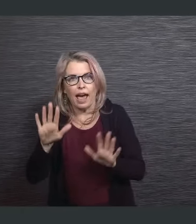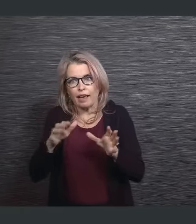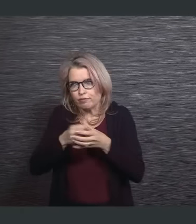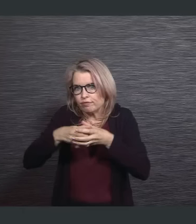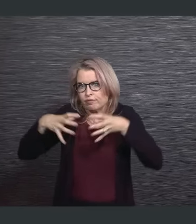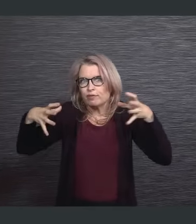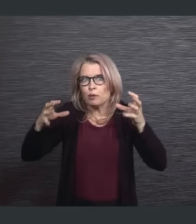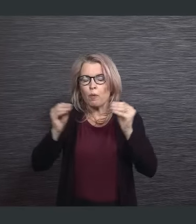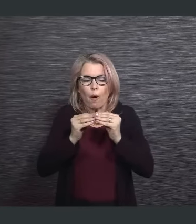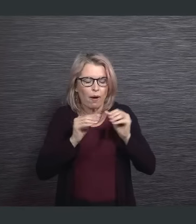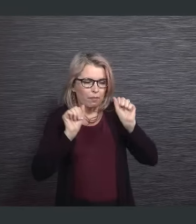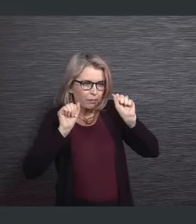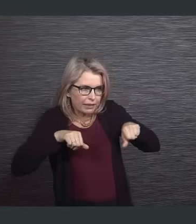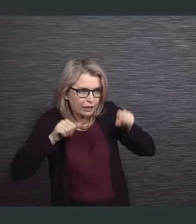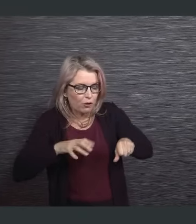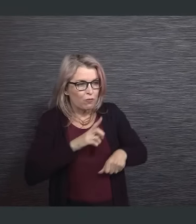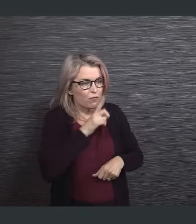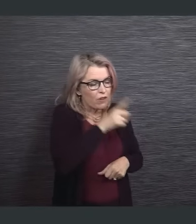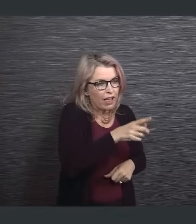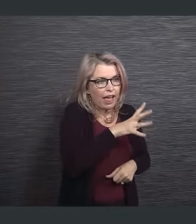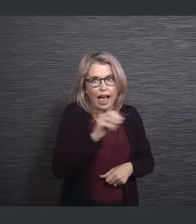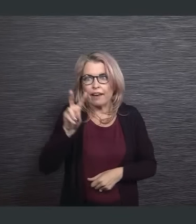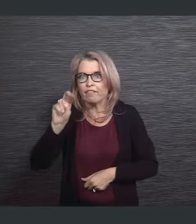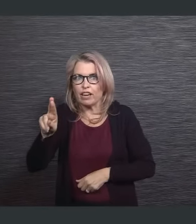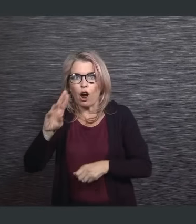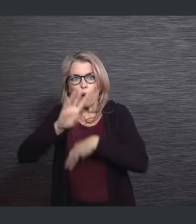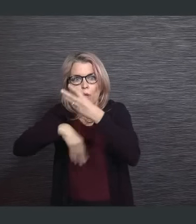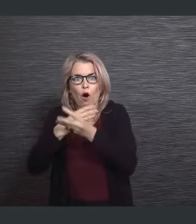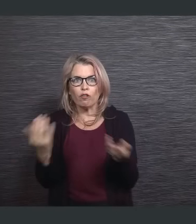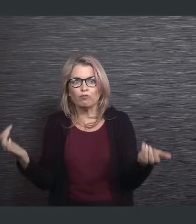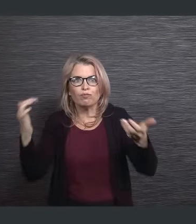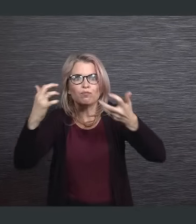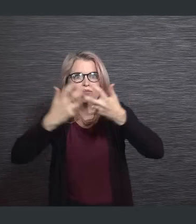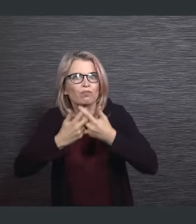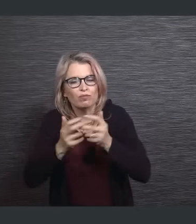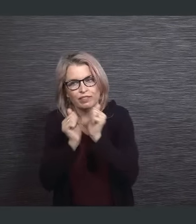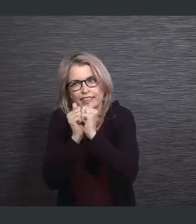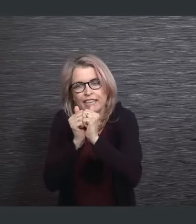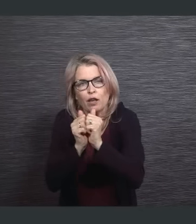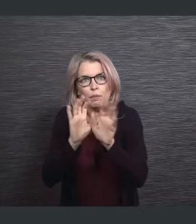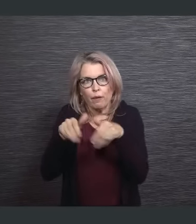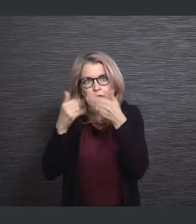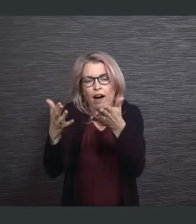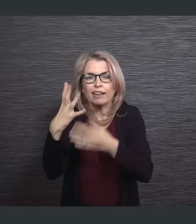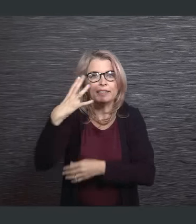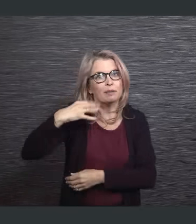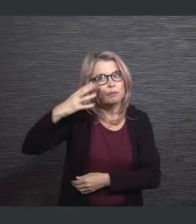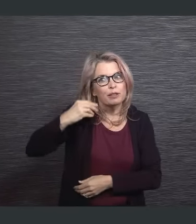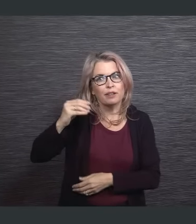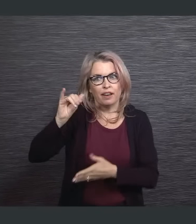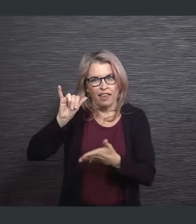of the real and virtual worlds by providing an experience that feels physical.